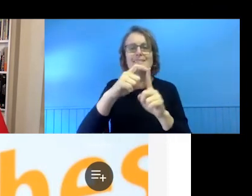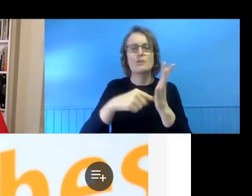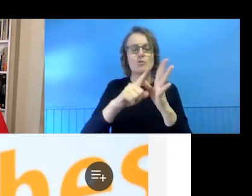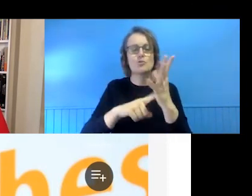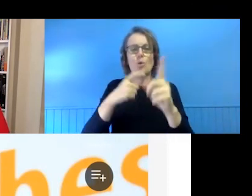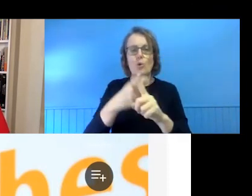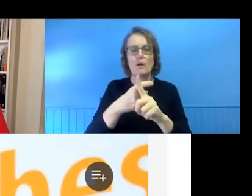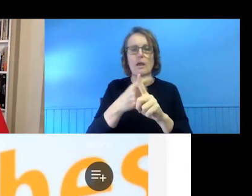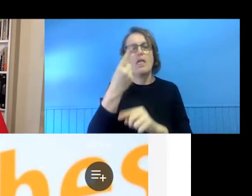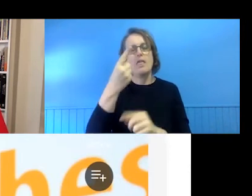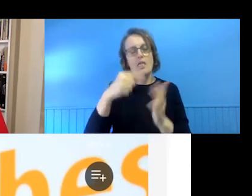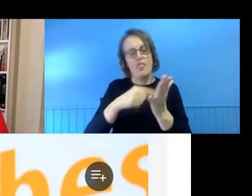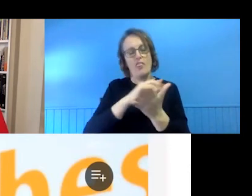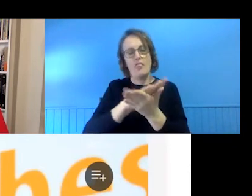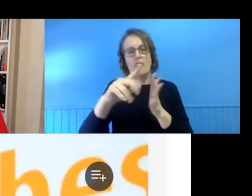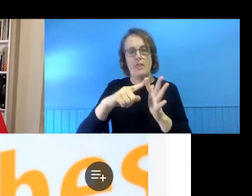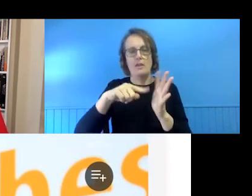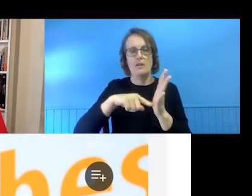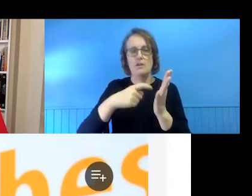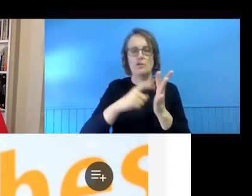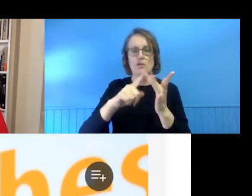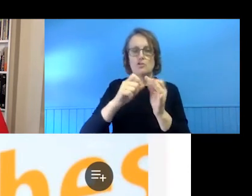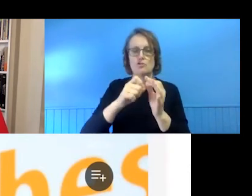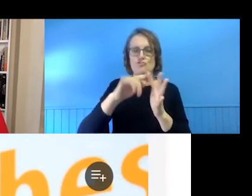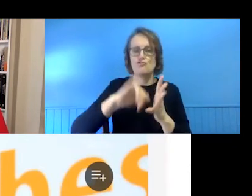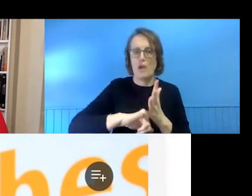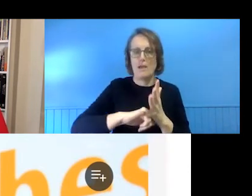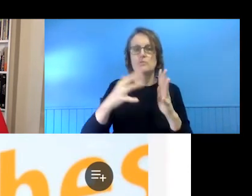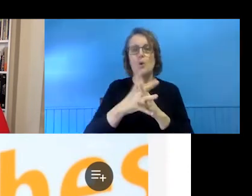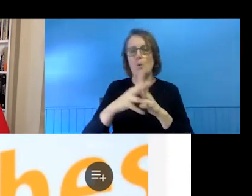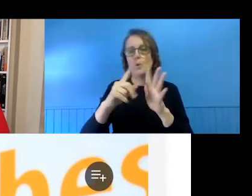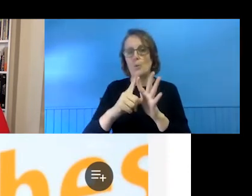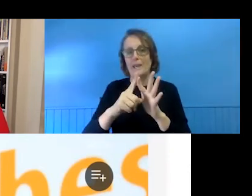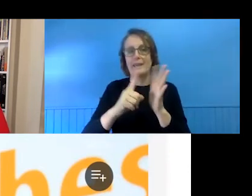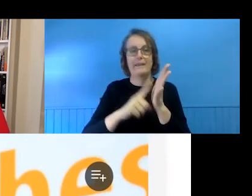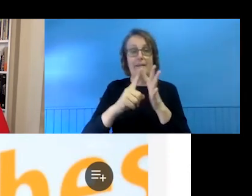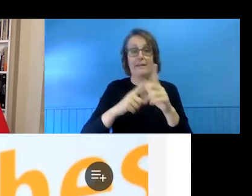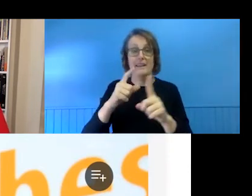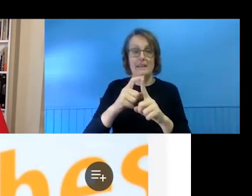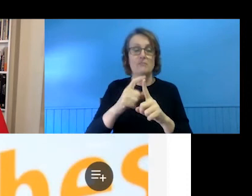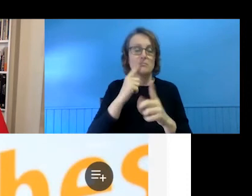We Lead" you'll find this pretty quickly. He talks in this Ted